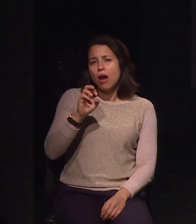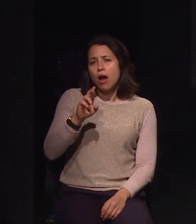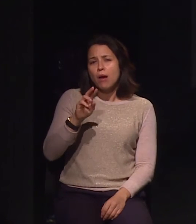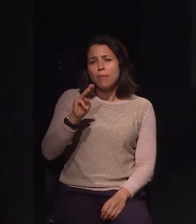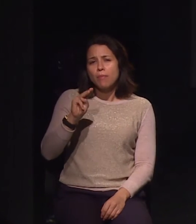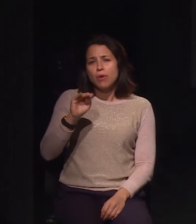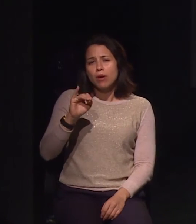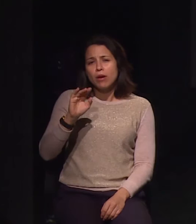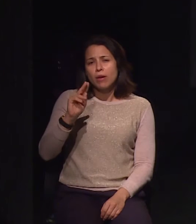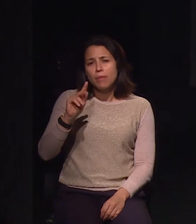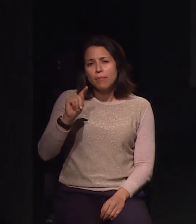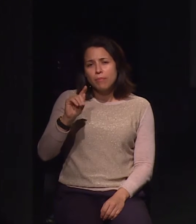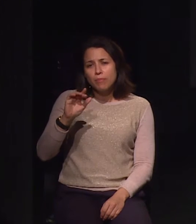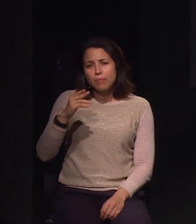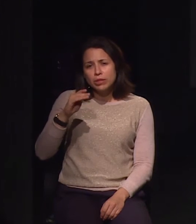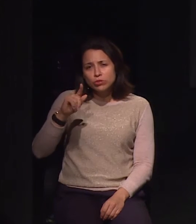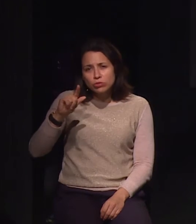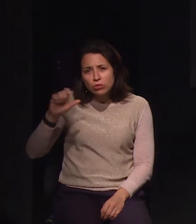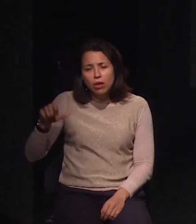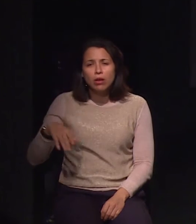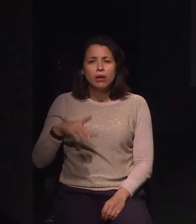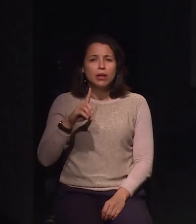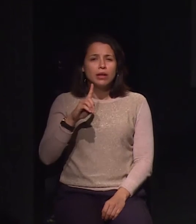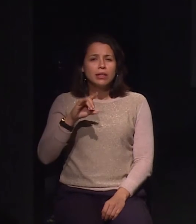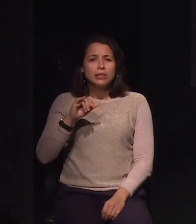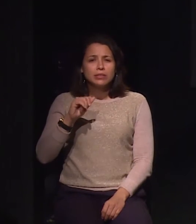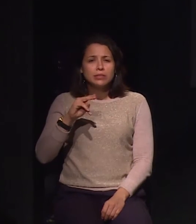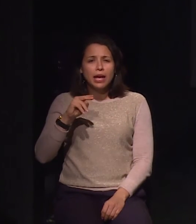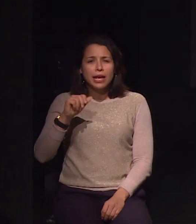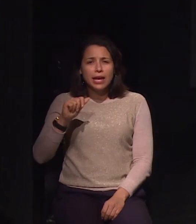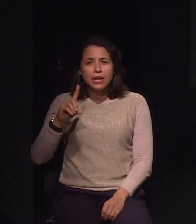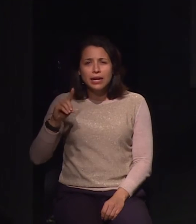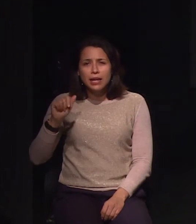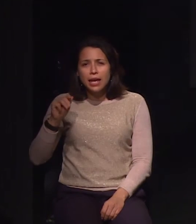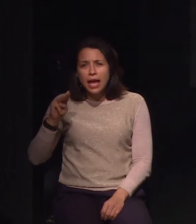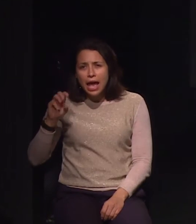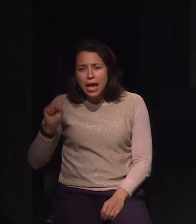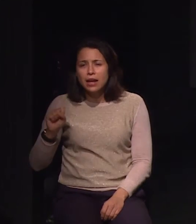are being thrown rocks at, little African American girls in Arkansas, and putting that